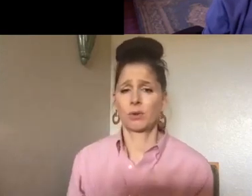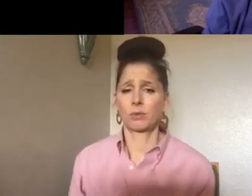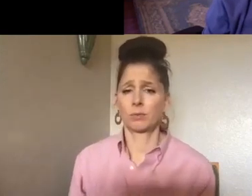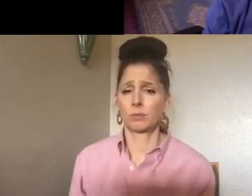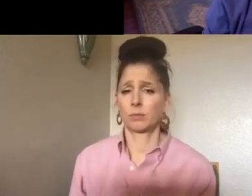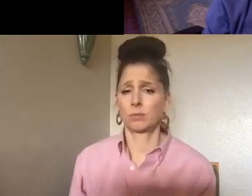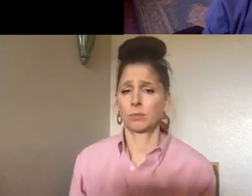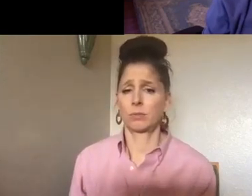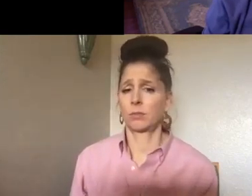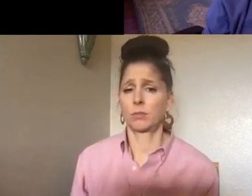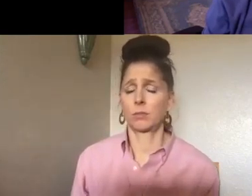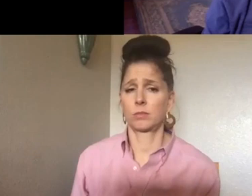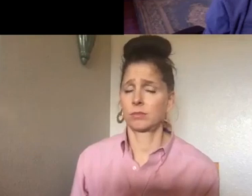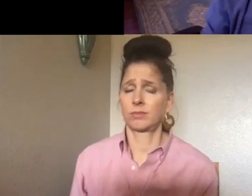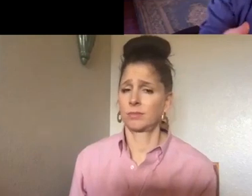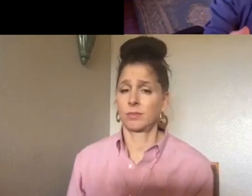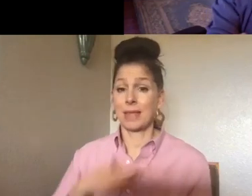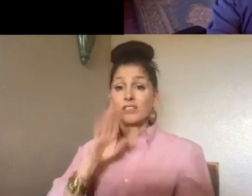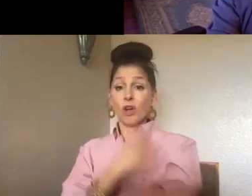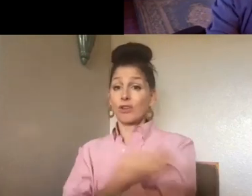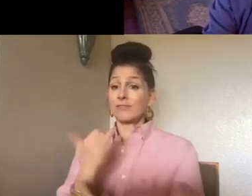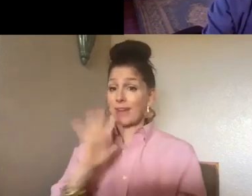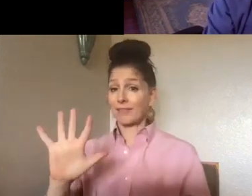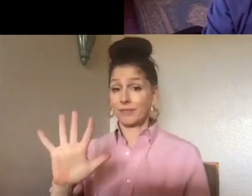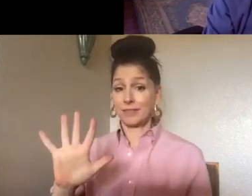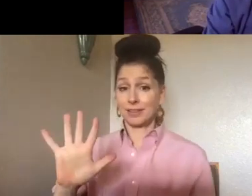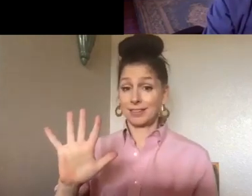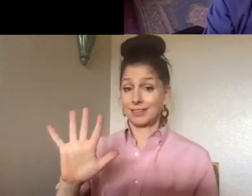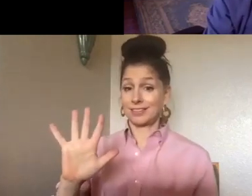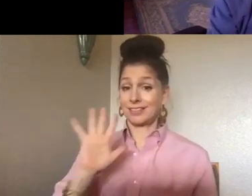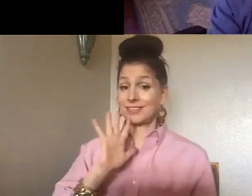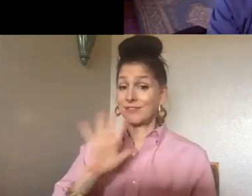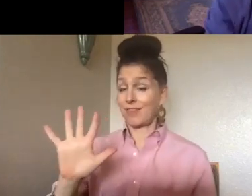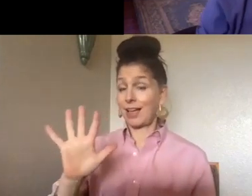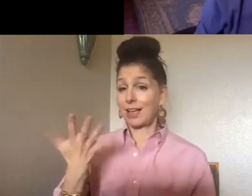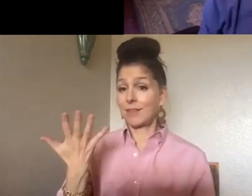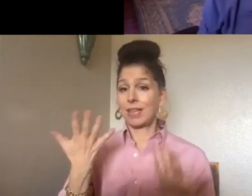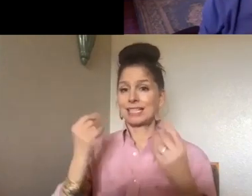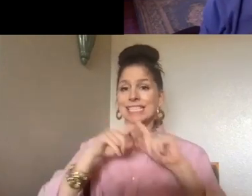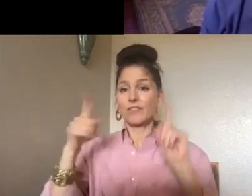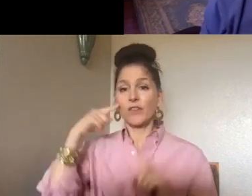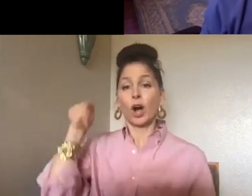My daughter, she's five, she's five. And it's different for